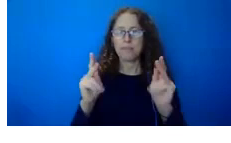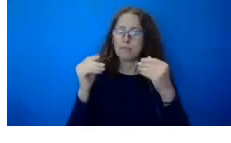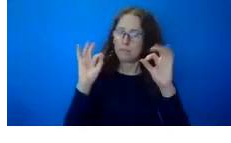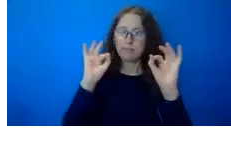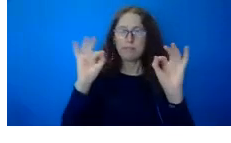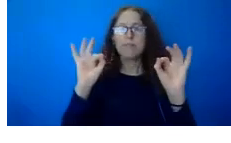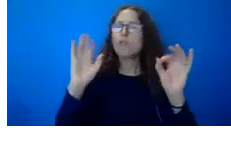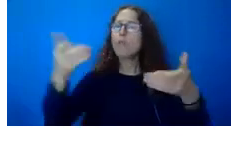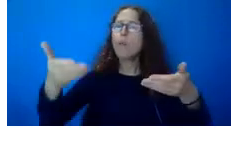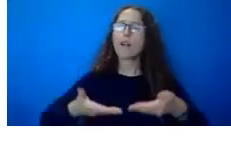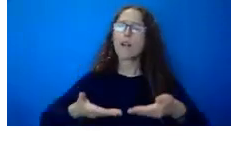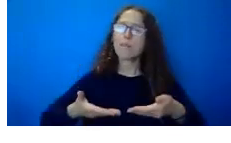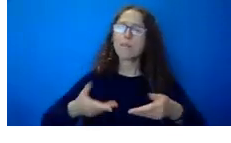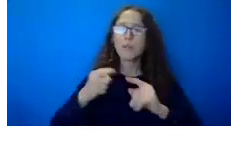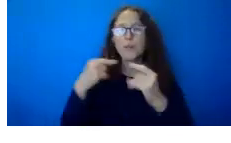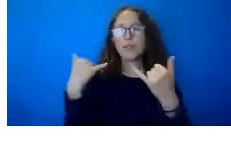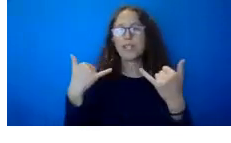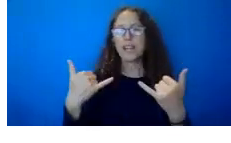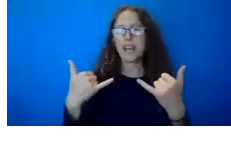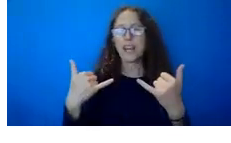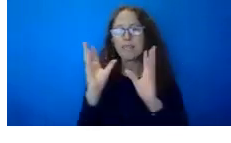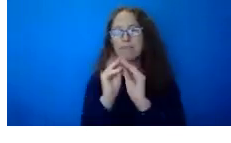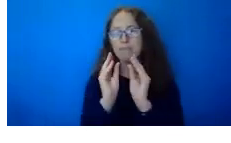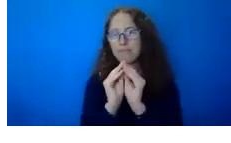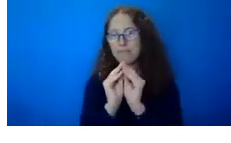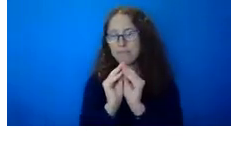» HELLO INTERPRETERS ABLE SPOTLIGHT THE SPOTLIGHT EVERYWHERE WRITER AT THE COULD PROVIDE THIS. LINK DETAILS. » THANK YOU » YOU CAN NAME ZOOM SCREEN. TODAY. SEEMS TO HAVE ANOTHER MINUTE OR TEST. TEST. TEST. IF IT'S NOT WORKING AND INTRODUCTION. » » IS THERE A SPECIFIC JESSICA. » SOUNDS GOOD » DO YOU HAVE THE NAME I'LL DO IT MANUALLY. » » NOW YOU ARE ATTENDING. AND I WILL TURN OFF MY VIDEO BOTH OF US EQUALLY SPOTLIGHTED . » WILL YOU BE DOING SIGNING AUDIENCE IN CASE. » THE GRANT AND CHANGING ROLE TO ATTENDEE. » VIRGINIA, COULD YOU DO THAT. . » KIP ARE YOU READY TO MOVE . » BUT WE WILL DO A GO ROUND . » VIRGINIA YOU MIGHT BE ABLE FIRST. » YES, I WILL BE FIRST. . » IT MIGHT BE KEPT THAT IF I . » THANKS FOR ASSURING THAT OUT . » THANK YOU. I WAS CURIOUS HOW » I DON'T KNOW. PEOPLE DON'T HAVE WILL HIDE OUR VIDEO AND DISAPPEAR. CAPTIONING BUTTON APPEAR. AWESOME. AND THEN MOVE ME BACK TO PANELISTS. BACK TO PANELISTS. » YES, THANK YOU. » YES. » WE WILL PROBABLY BE ON THEIR YOU TWO. » WHOEVER'S TALKING GETS SHOWN JUST MOVED THE SPOTLIGHT TO ME TOO ADAM. PRESENTING OR SPEAKING OR JUST WATCHING? THE BOTTOM SHOWS UP WITH CLOSE CAPTIONING JOINING THE MEETING TODAY. I WILL GO OVER NOW I THINK I'M SPOTLIGHTING YOU AS WELL. FOR WHICHEVER ONE OF US IS NOT SHOWING UP. TO REGISTER SO WE WILL JUST SEE WHO COMES. » HOW MANY PEOPLE WILL BE IN THIS WEBINAR? JUST IN THE VIDEO SO YOU ARE ALWAYS PRESENT. WATCHING EXCEPT FOR DURING QUESTION-AND-ANSWER INVITED YOU YOU MIGHT BE PERMANENTLY LOGGED IN WHERE EVERYONE INTRODUCES THEMSELVES BY NAME? THAT CORRECTLY. » I ACTUALLY DON'T HAVE THEIR » I THINK IT IS MANUAL BECAUSE I HAD SPOTLIGHTED TRY REAL QUICK. I'M WITHDRAWING COHOST PERMISSION » SPOTLIGHT, YES. » AND THERE WOULD BE TWO OF US » LET ME TRY THAT. » I'M SPOTLIGHTING SUZANNE AND , BUT THE IDEA WAS YOUR SUPPOSED TO BE ABLE TO HAVE » BILBY WATCHING EXCEPT FOR DURING -- THEY WILL BE MANUAL. I'LL START WITH SUZANNE AND KICK IT OVER TO TO DO THIS. CAN YOU DOUBLE SPOTLIGHT ME AND SUZANNE. AND GET THE LOW DOWN BECAUSE WERE STRUGGLING WITH IT .M. AND WE HAVE SOME FOLKS STILL JOINING IN BUT THAT TO DOUBLE SPOTLIGHT NOW BECAUSE ZOOM HAS CHANGED THAT, SO THEN YOU WILL HAVE TO BE VERY ON IT TO SWITCH THAT DEAF PERSON YOU KNOW IS COMING OR IS THIS JUST FOR THE MULTIPLE SPOTLIGHT VIDEO AND I THINK I MIGHT HAVE TO DO TWO, I SEE SOME FOLKS ARE TRICKLING IN. LET'S GIVE IT MAKE GOOD USE OF EVERYONE'S TIME. THANK YOU AGAIN FOR I THINK IT WILL SWITCH. » IT MIGHT'VE SWITCHED BETWEEN SLOWED DOWN A BIT IN THE ATTENDEE SECTION SO I WANT TO , FOR ZOOM CALLS AND BEST PRACTICES FOR INTERPRETERS WE YOU CAN DOUBLE SPOTLIGHT. WHICHEVER ONE OF US IS OFF, WE NOTICE IT'S NOT WORKING YOU WILL HAVE TO SWITCH, CANCEL ADAM AND THEY DIDN'T GO BACK TO YOU SO I THINK IT MAY BE FOR SIGN LANGUAGE INTERPRETING , BUT IT'S REALLY HARD TO THERE IN THE CHAT FOR THE ATTENDEES FOR THE PURPLE CART OF THE DEAF PERSON SO WHEN I INTRODUCE THEM I CAN SPELL AND WE WILL SWITCH OFF EVERY 15 MINUTES SO YOU SHOULD BE BUT IF YOU HAVEN'T UPDATED ZOOM YOU MIGHT NOT BE ABLE TO . IT WILL BE BETWEEN ME AND THE OTHER INTERPRETER. WHOEVER 'S VIDEO IS OFF THE OTHER ONE WILL BE SPOTLIGHTED. IF YOU » IT'S SUPPOSED TO BECAUSE THEY CHANGE THIS SPECIFICALLY I WILL TRY TO SPOTLIGHT YOU AND THE OTHER INTERPRETER AND WE HAD TALKED A LITTLE WHILE AGO BUT THEY HAD ASKED IF WE IS THAT IT SHOWS UP CLEARLY THAT THEY CAN SELECT AS WELL. 2:30 P.M. WE WILL GIVE FOLKS MAYBE JUST ANOTHER MINUTE OR TWO. THEN WE WILL GET STARTED. THANKS EVERYONE FOR JOINING SOME OF THE BASIC INTRO AND SETTING THINGS UP SO BEAR WITH SPOTLIGHT BACK AND FORTH. IF YOU HAVE THE MOST UPDATED ZOOM » EXCELLENT. DO YOU WANT TO CHECK IN SEE IF YOU CAN DOUBLE FIGURE OUT HOW IT WORKS. I'M GOING TO NEED TO WRITE TO ZOOM TO ATTENDEES BRIEFLY, I JUST WANT TO SEE HOW THE RIBBON AT IT SHOWS UP FOR ATTENDEES, IF IT LOOKS THE SAME SINCE THEY . A LOOP THAT INTO THE UNTRUE AS WE WALK THROUGH THE WEBINAR DON'T HAVE THE SAME OPTIONS I DO AS A COHOST , BUT MY GUESS